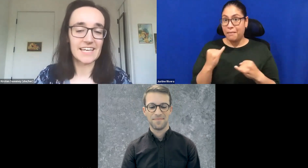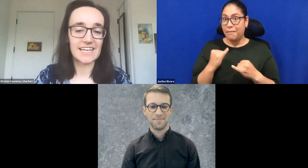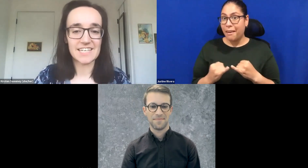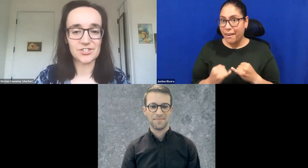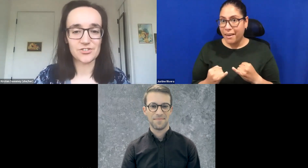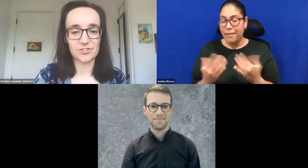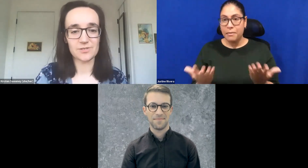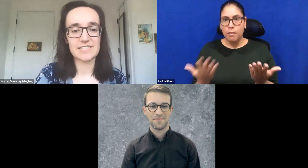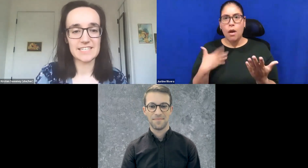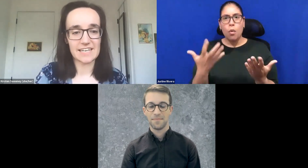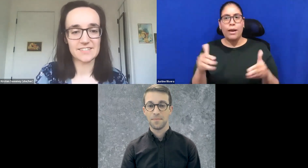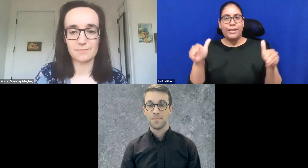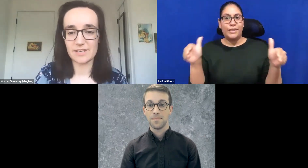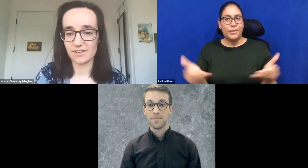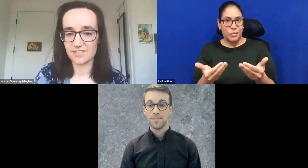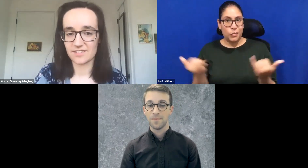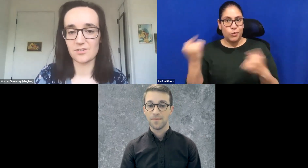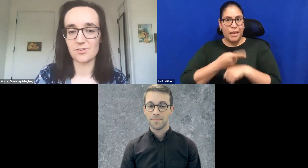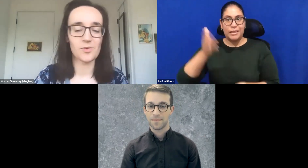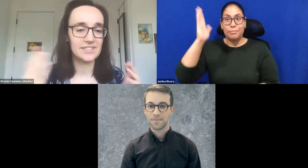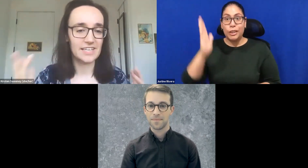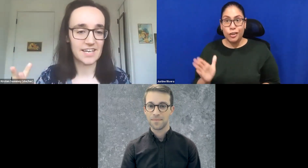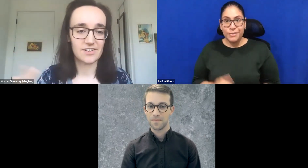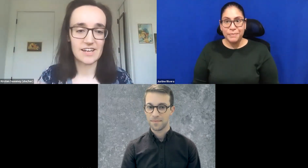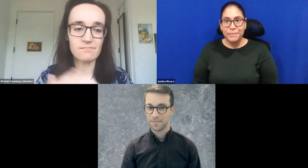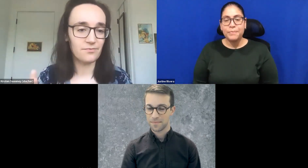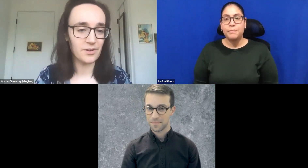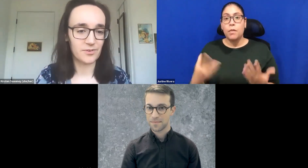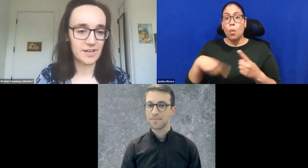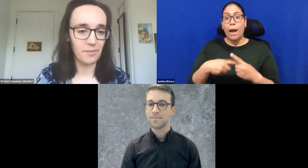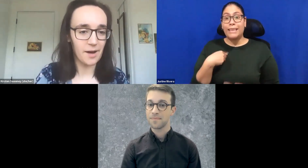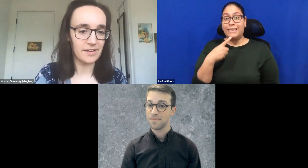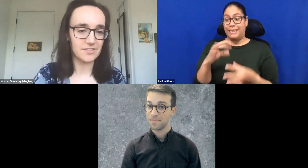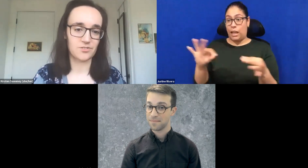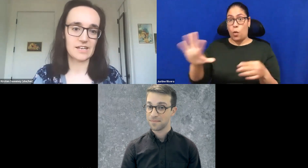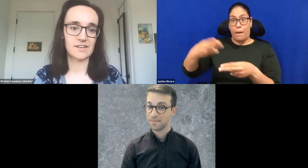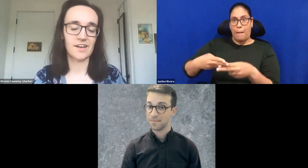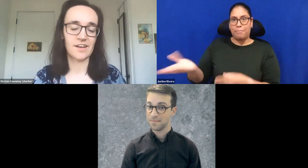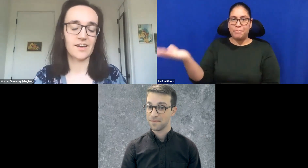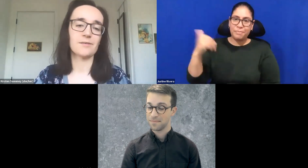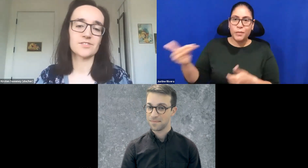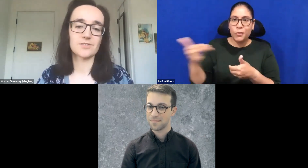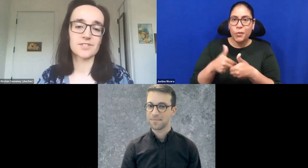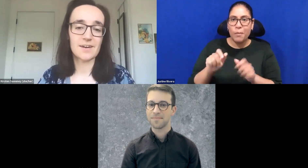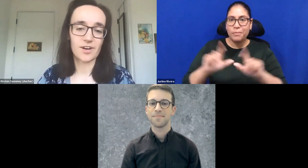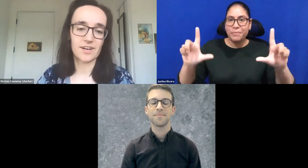would like to introduce today's speakers. So once I say your name, feel free to pop on screen. So today we're going to